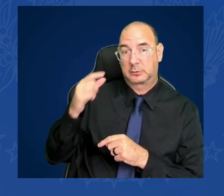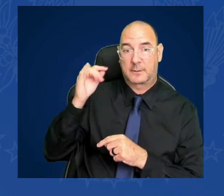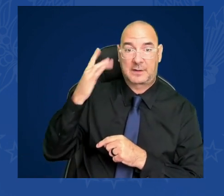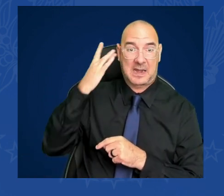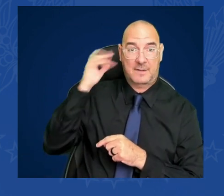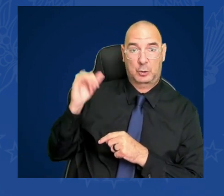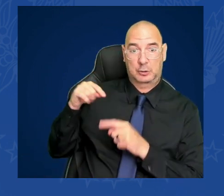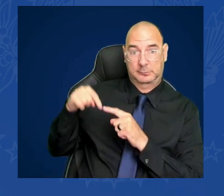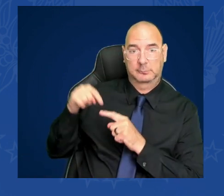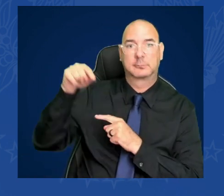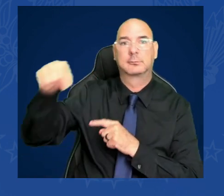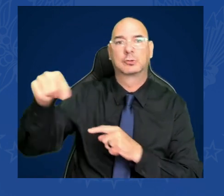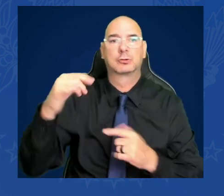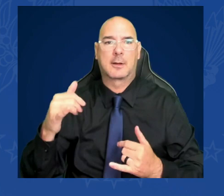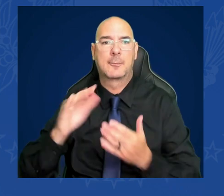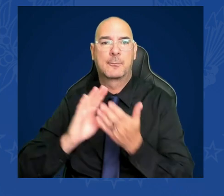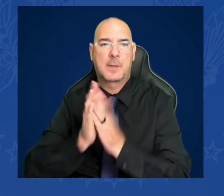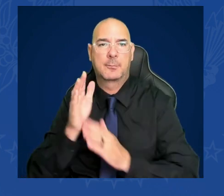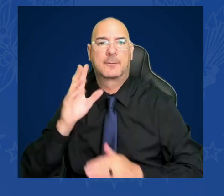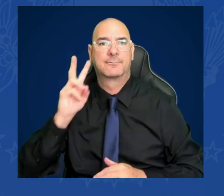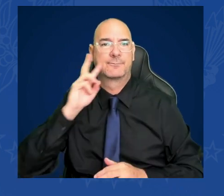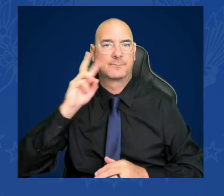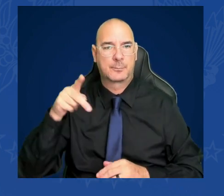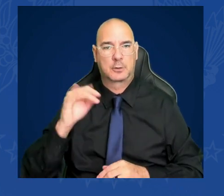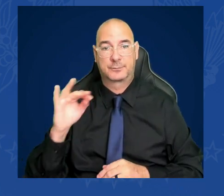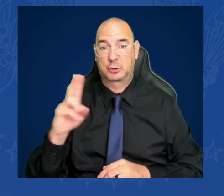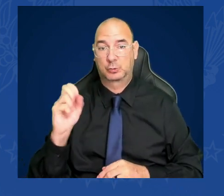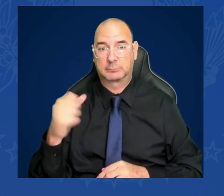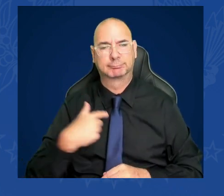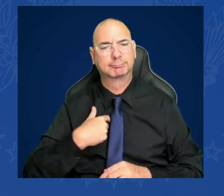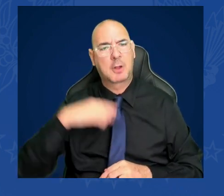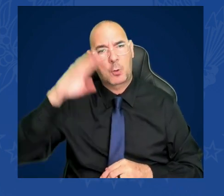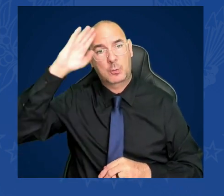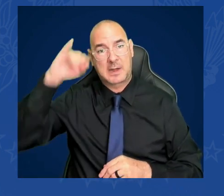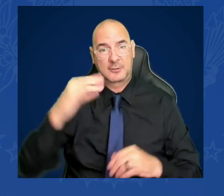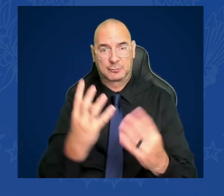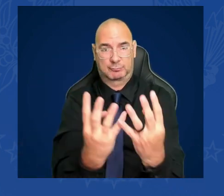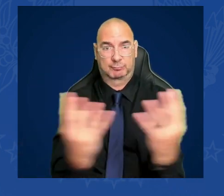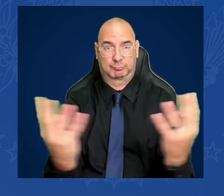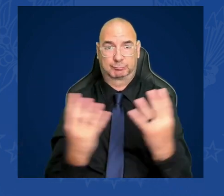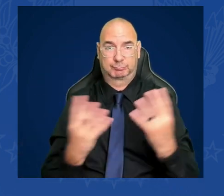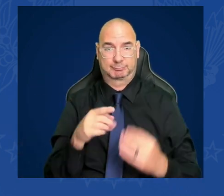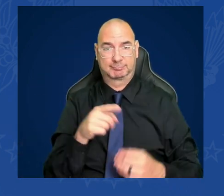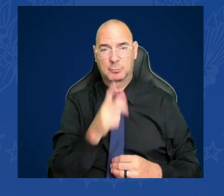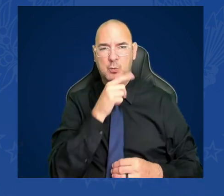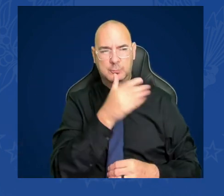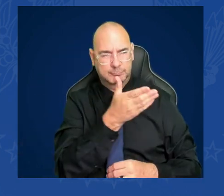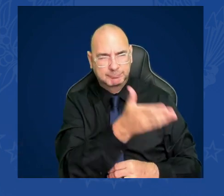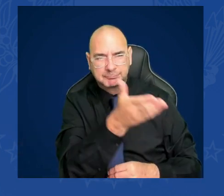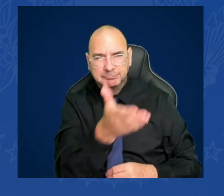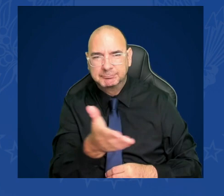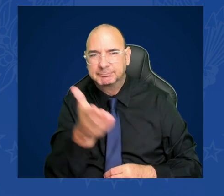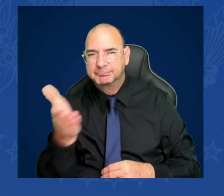And I know who you all are. I know that you Cadets possess highest level